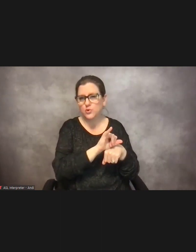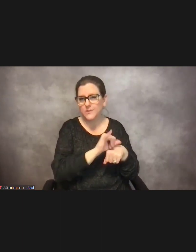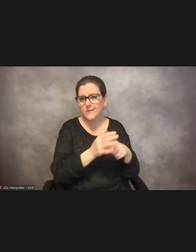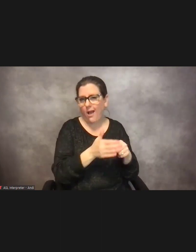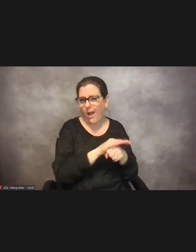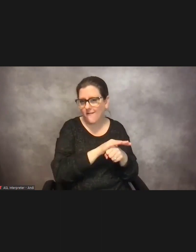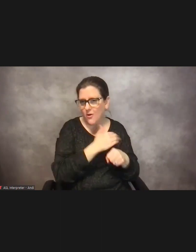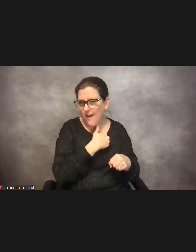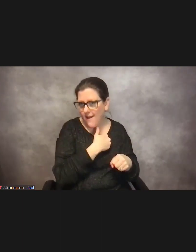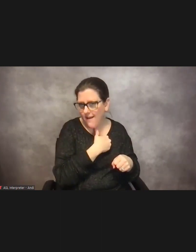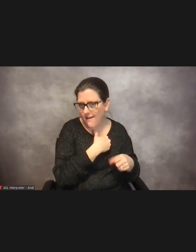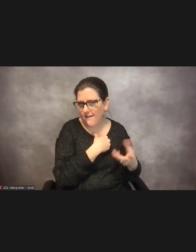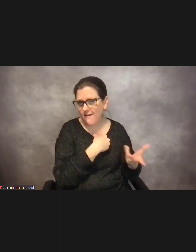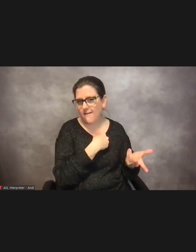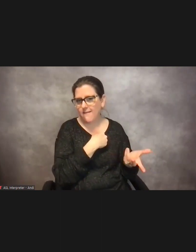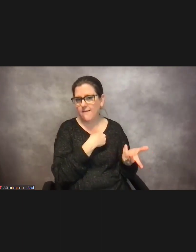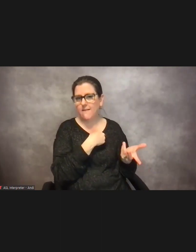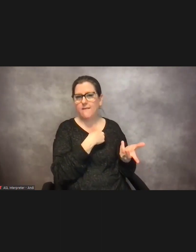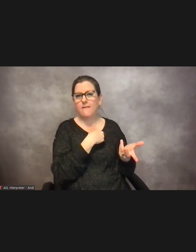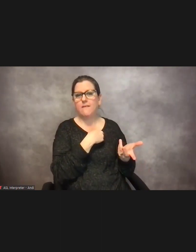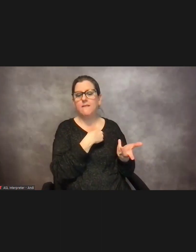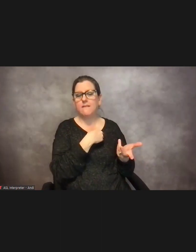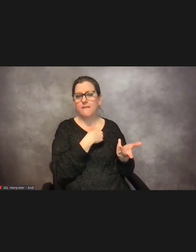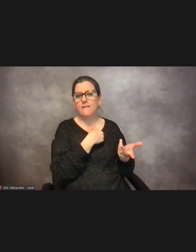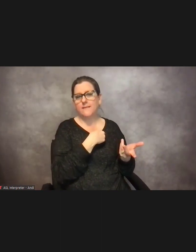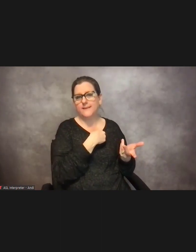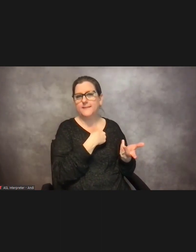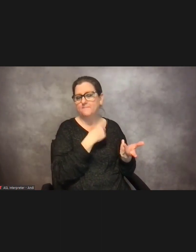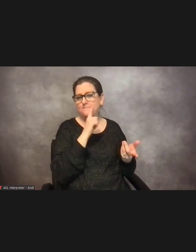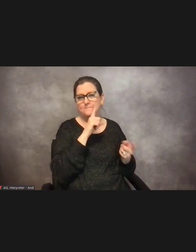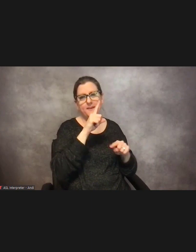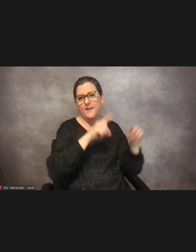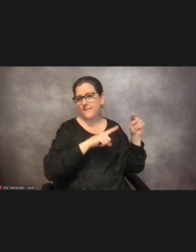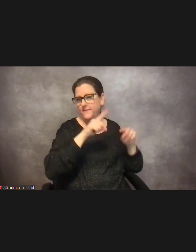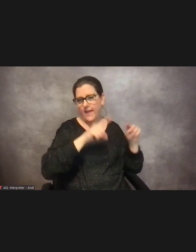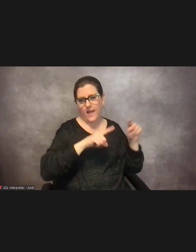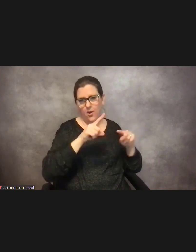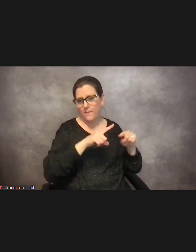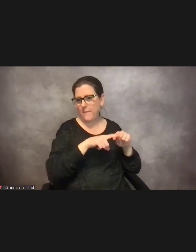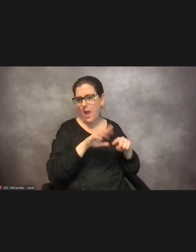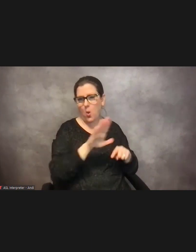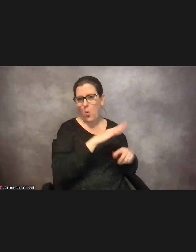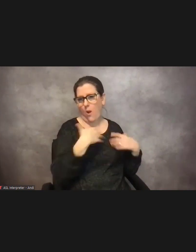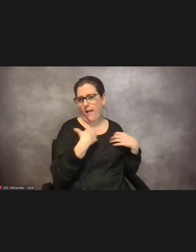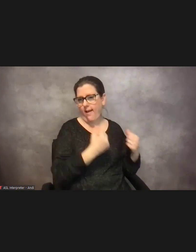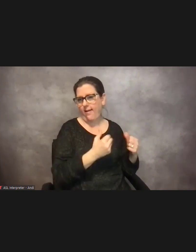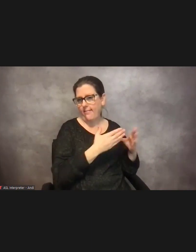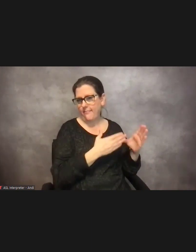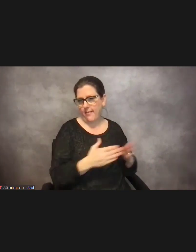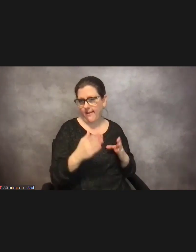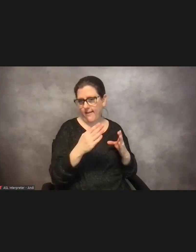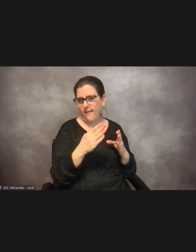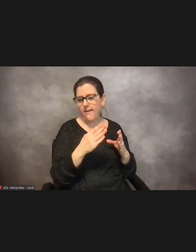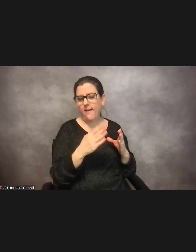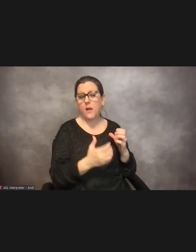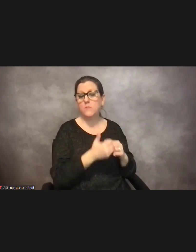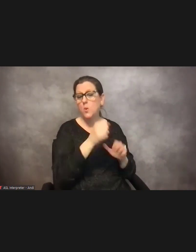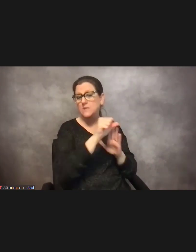that individual individualory family or families family has and, so, it will vary on health plan.